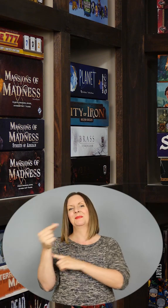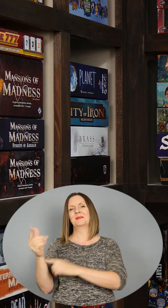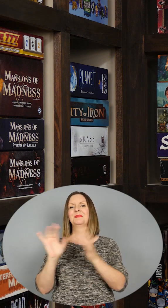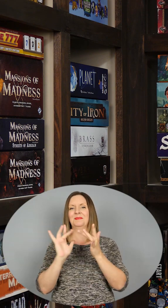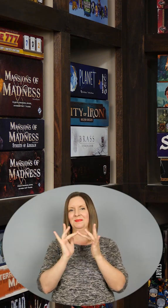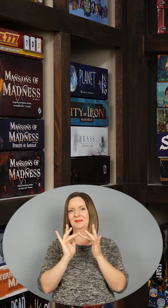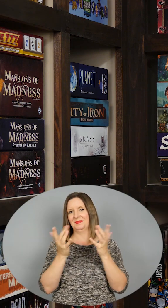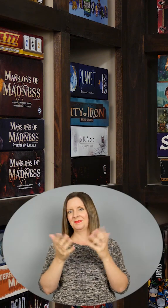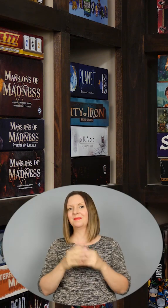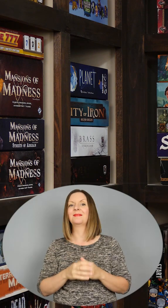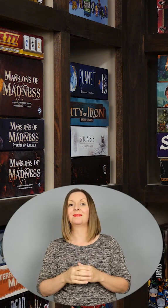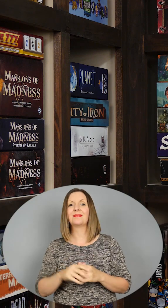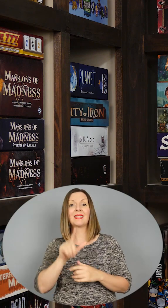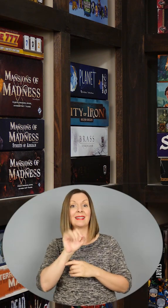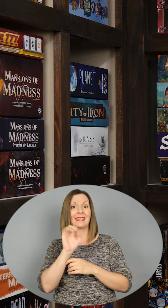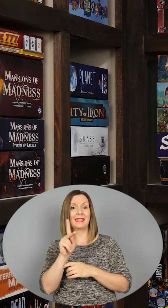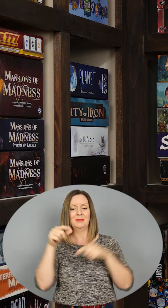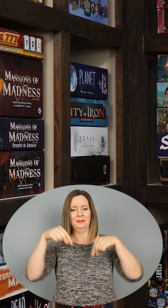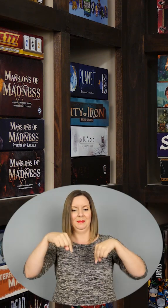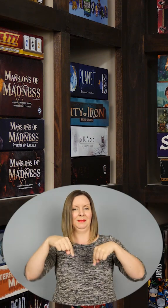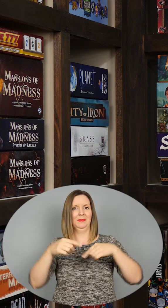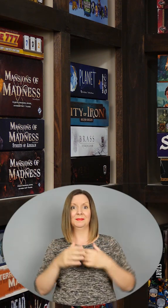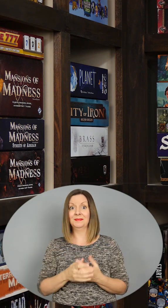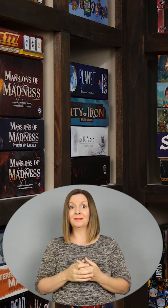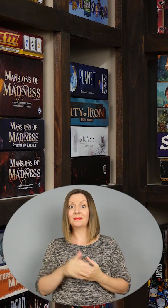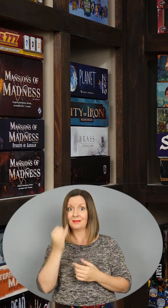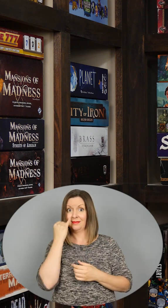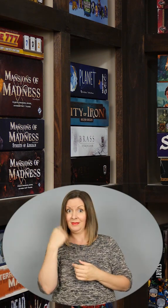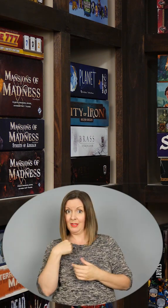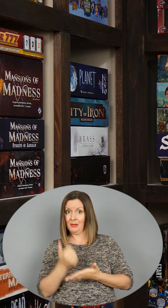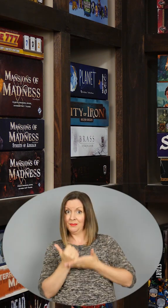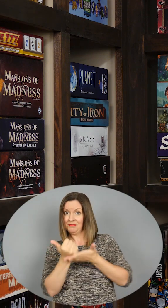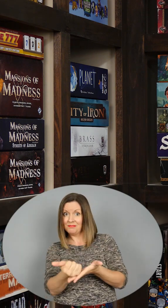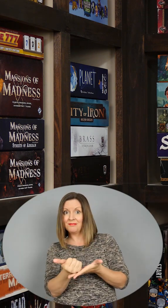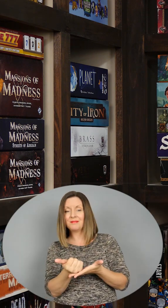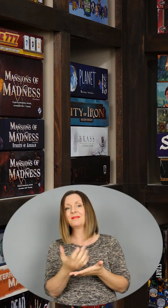and I’ll put a link to that in the description below, and if you found this video helpful,